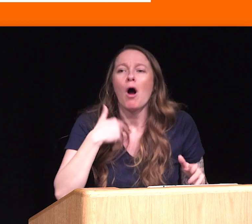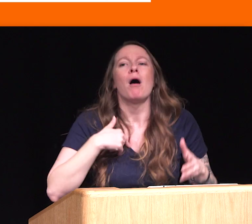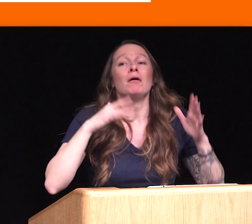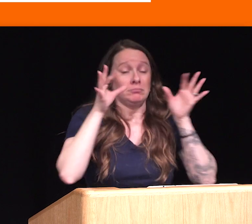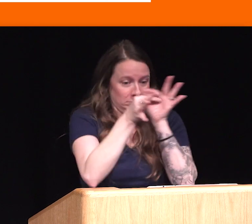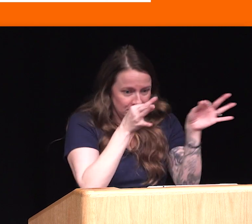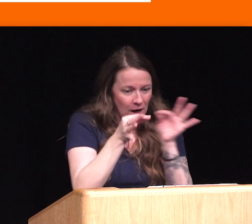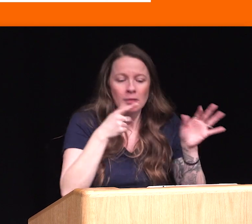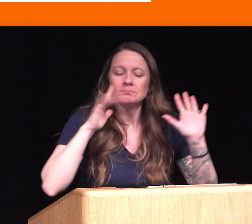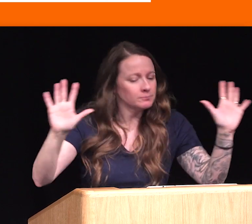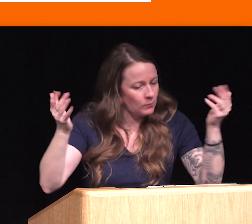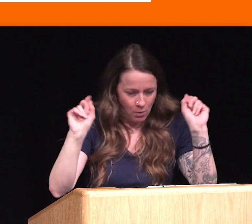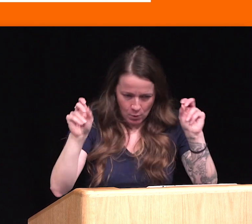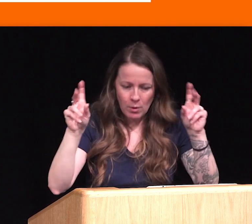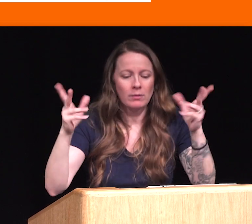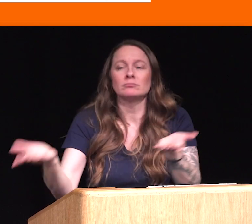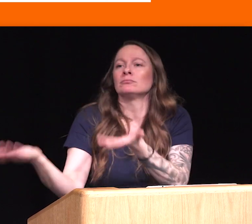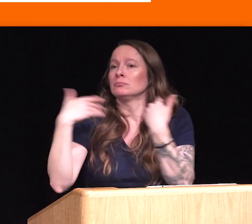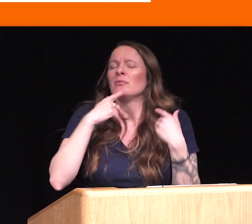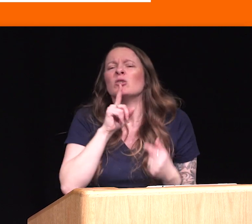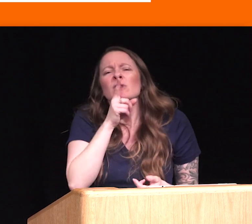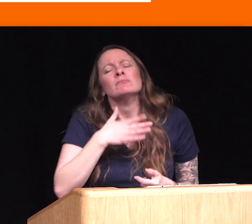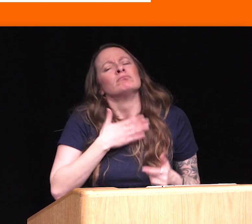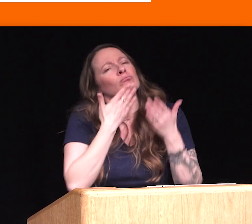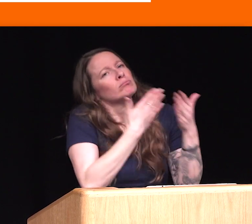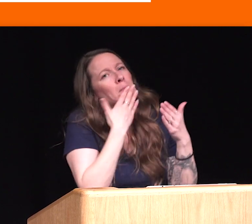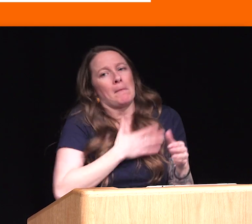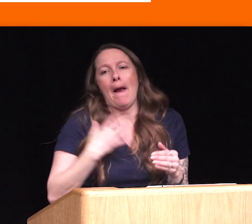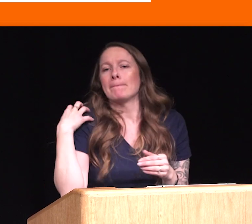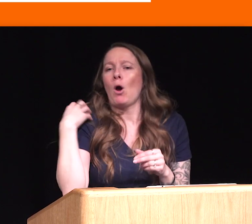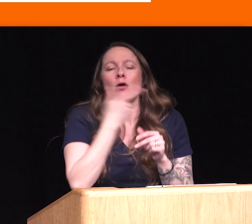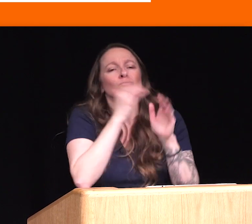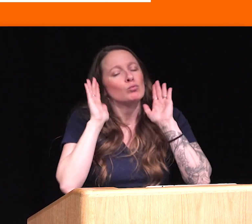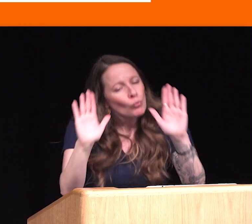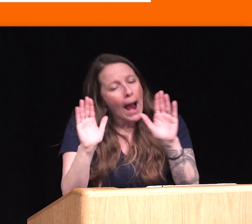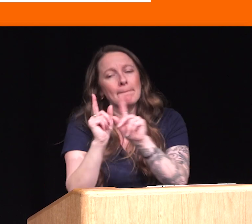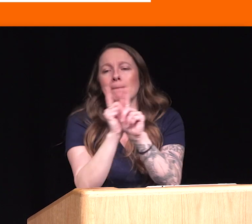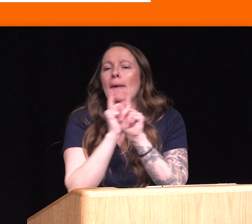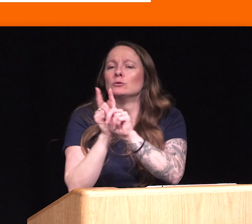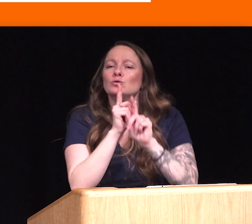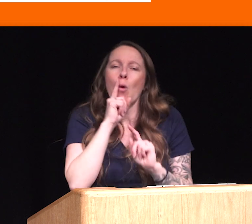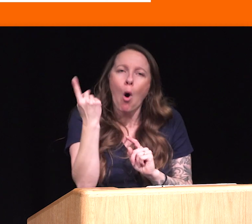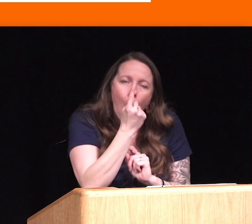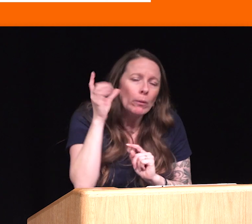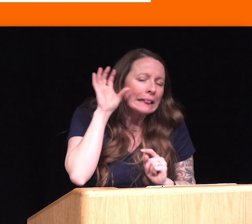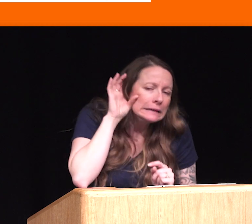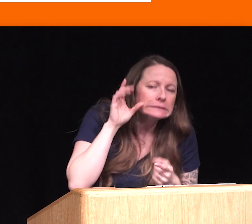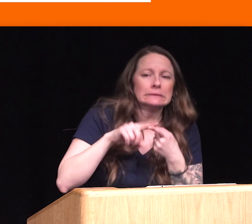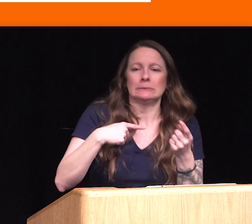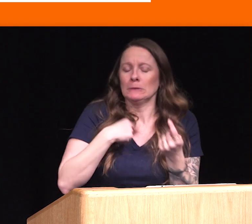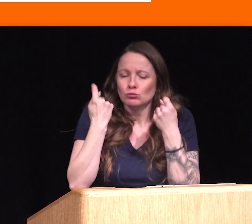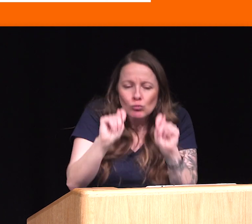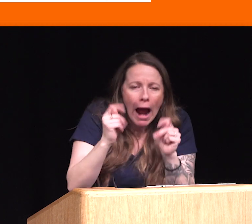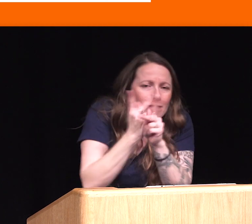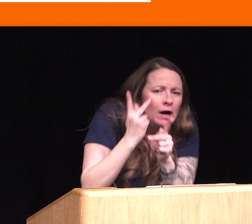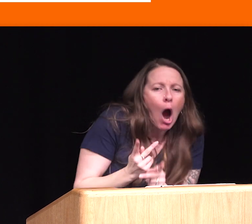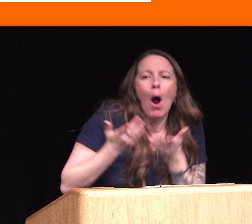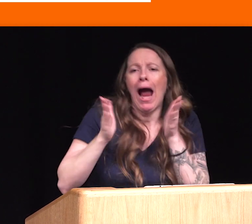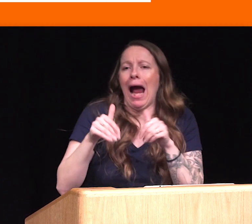what was wrong, and I explained it to him, and I have to say that he was such a great PI for me. He was such a great mentor.